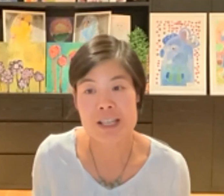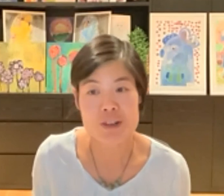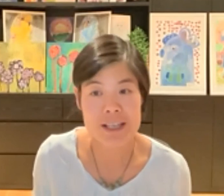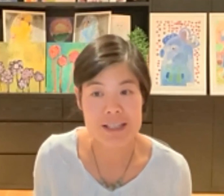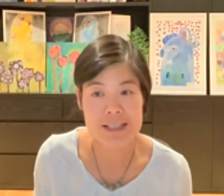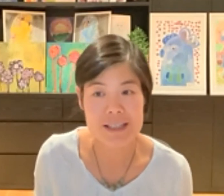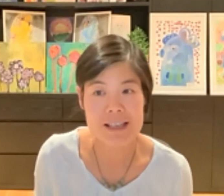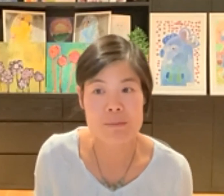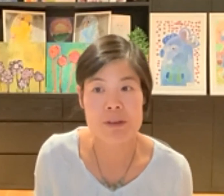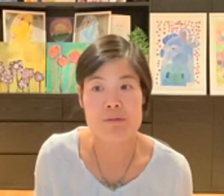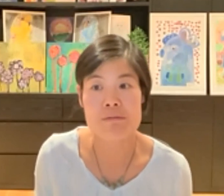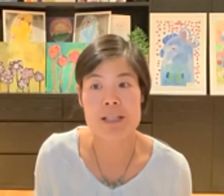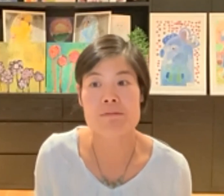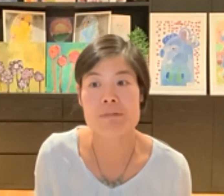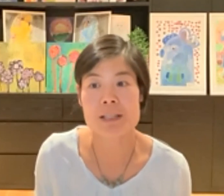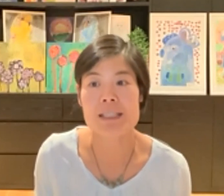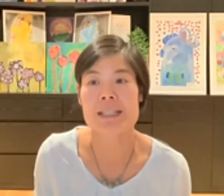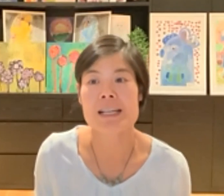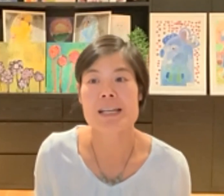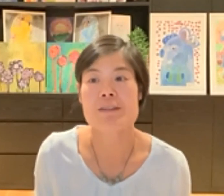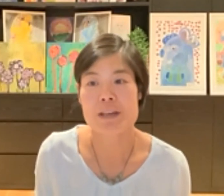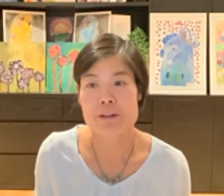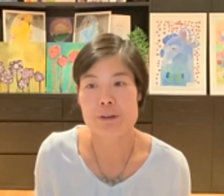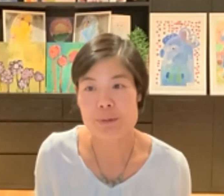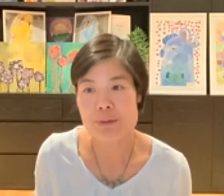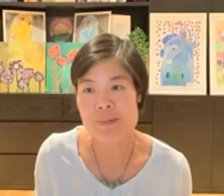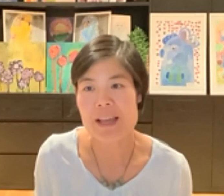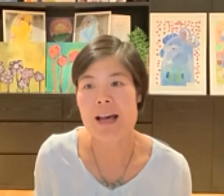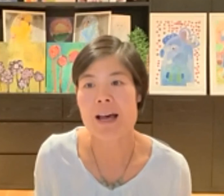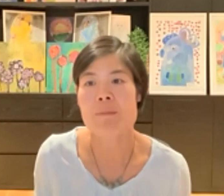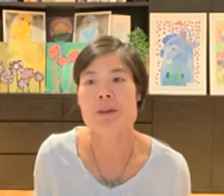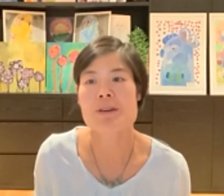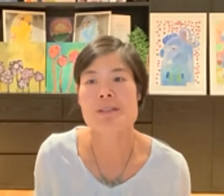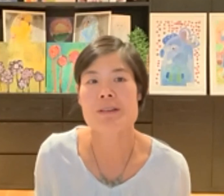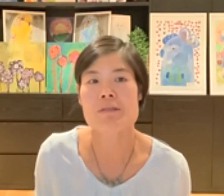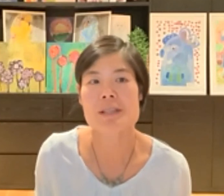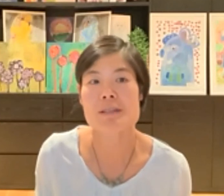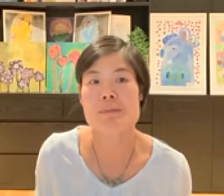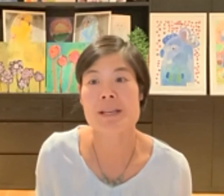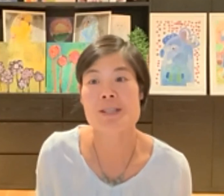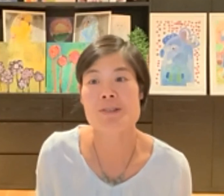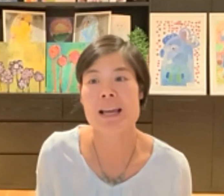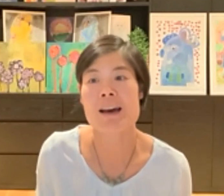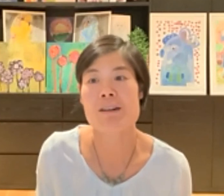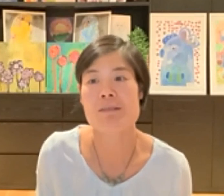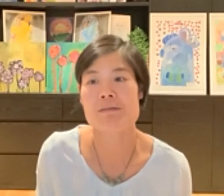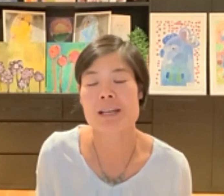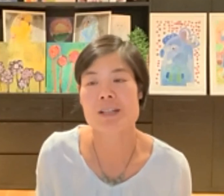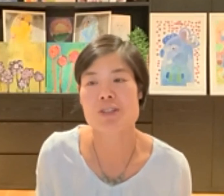kids can be really, really variable because it obviously depends on how they react to